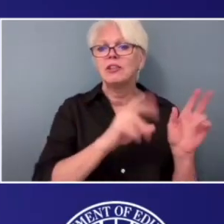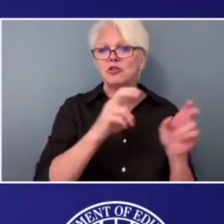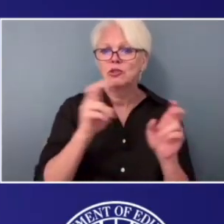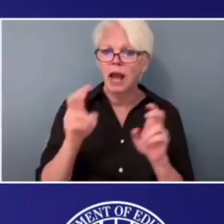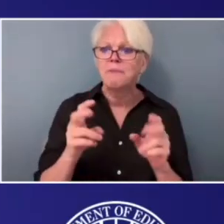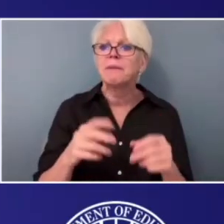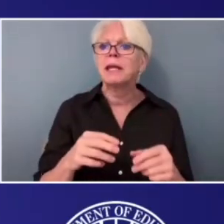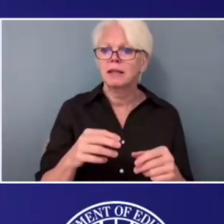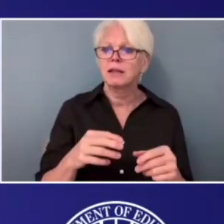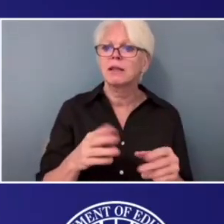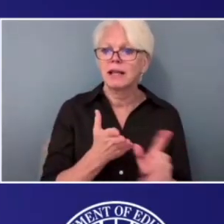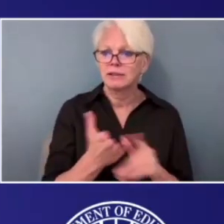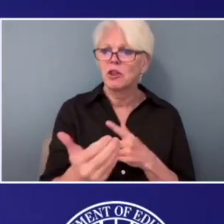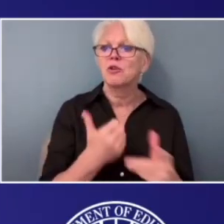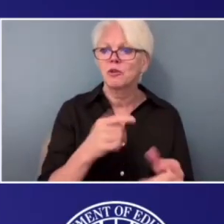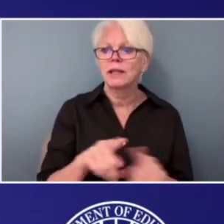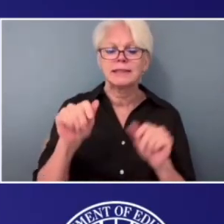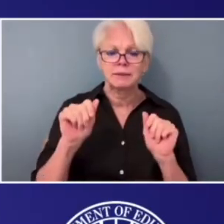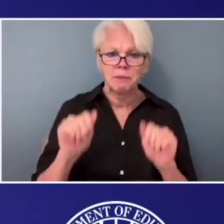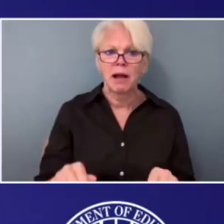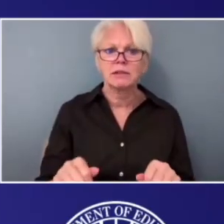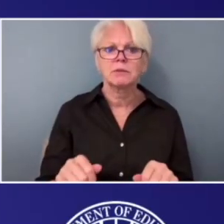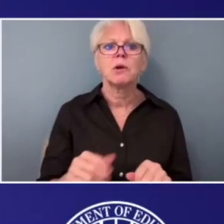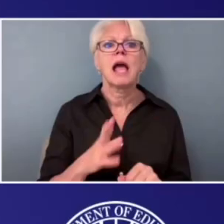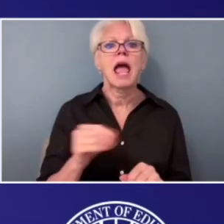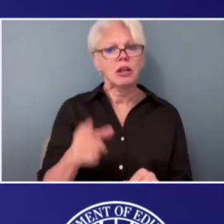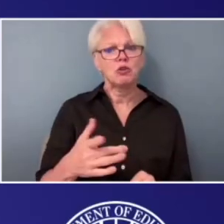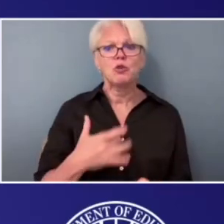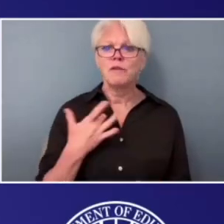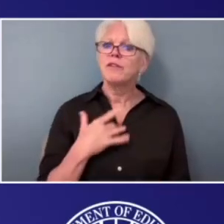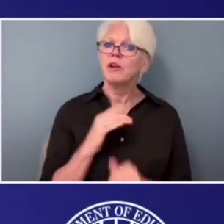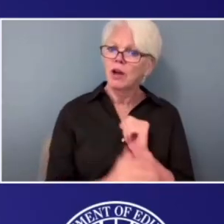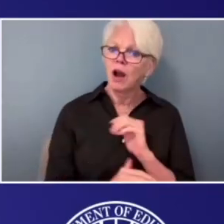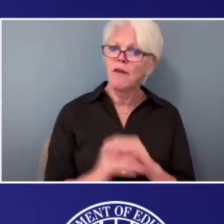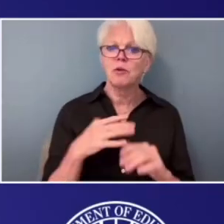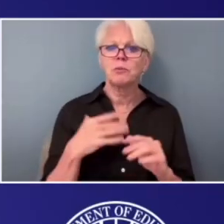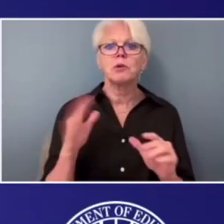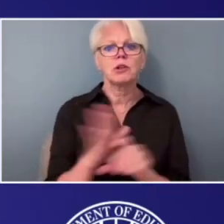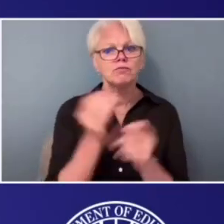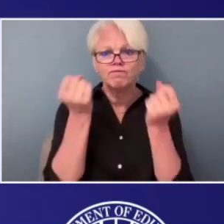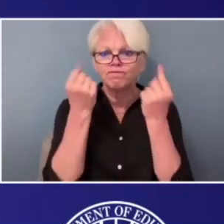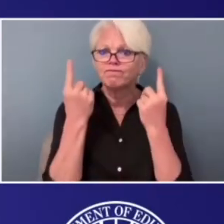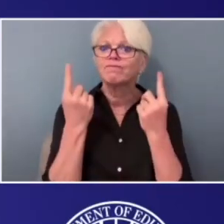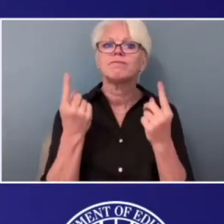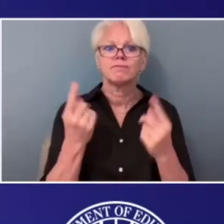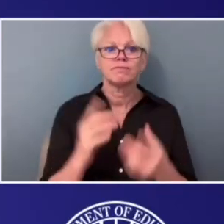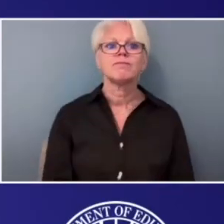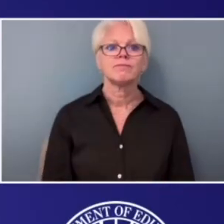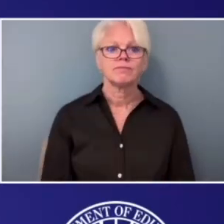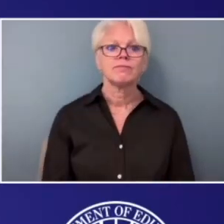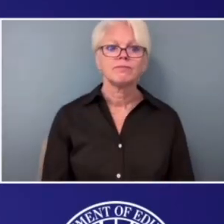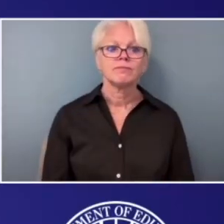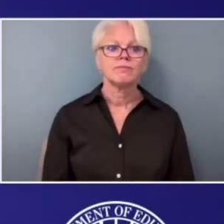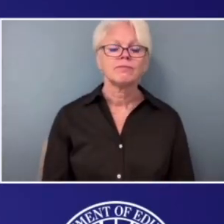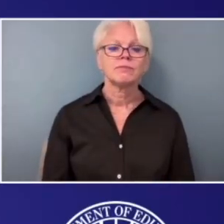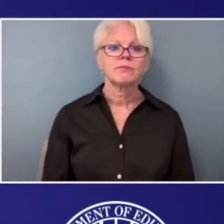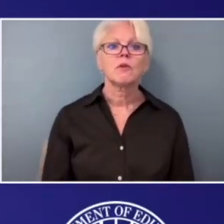thoroughly as possible, and that you feel comfortable that you've understood the content. We're going to start with a quick roll